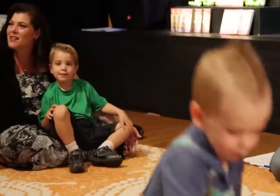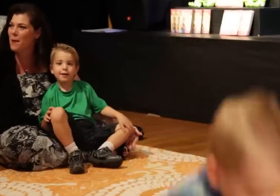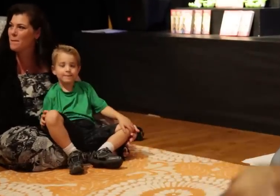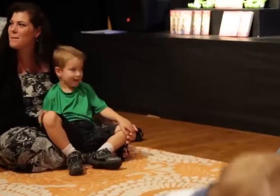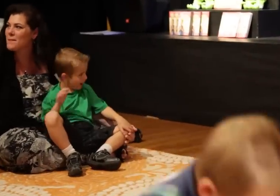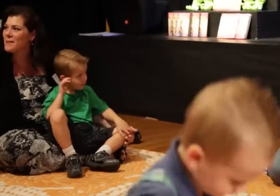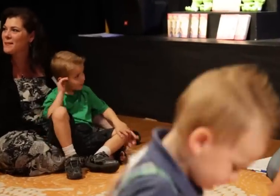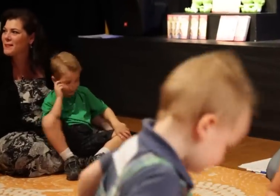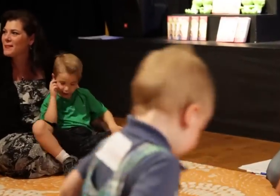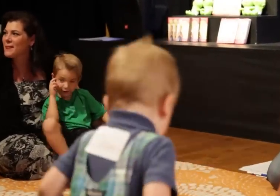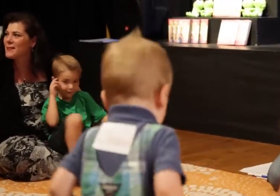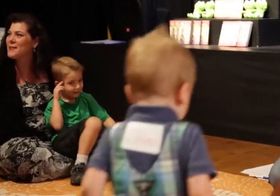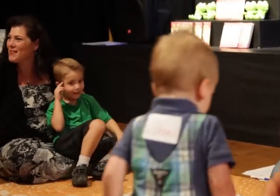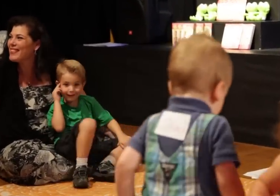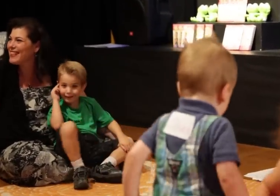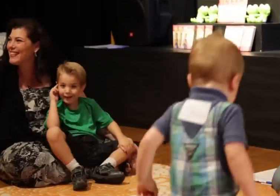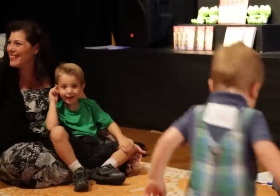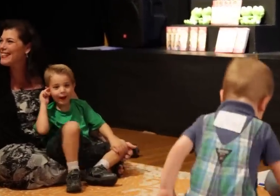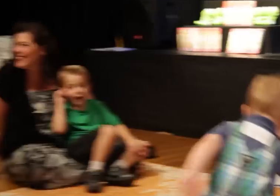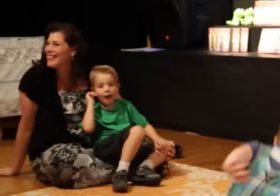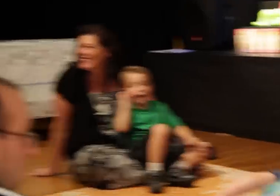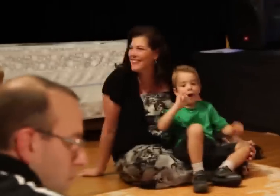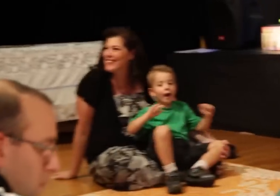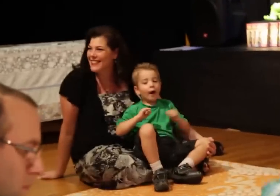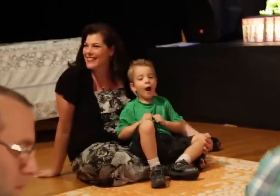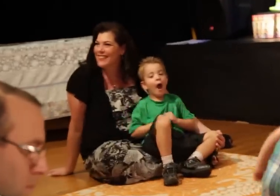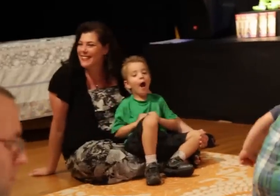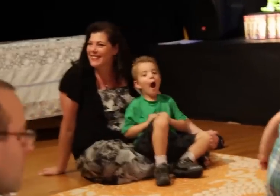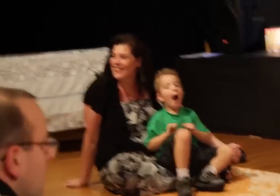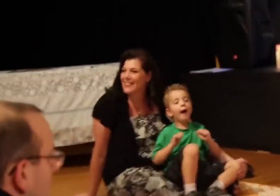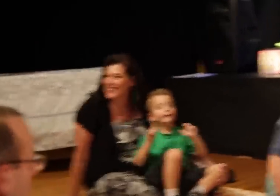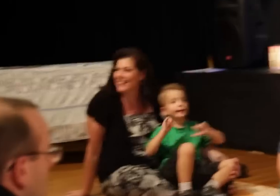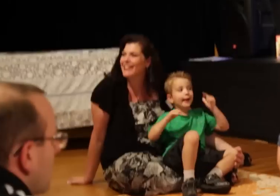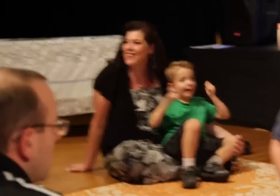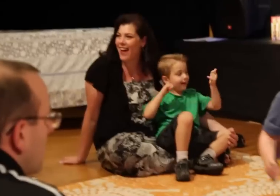Which is great, yeah, you know, and like I said I have no expect -- it's perfect. It really is.